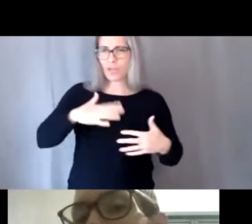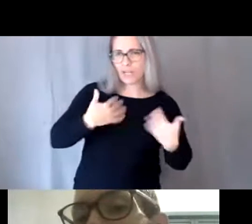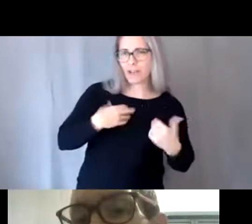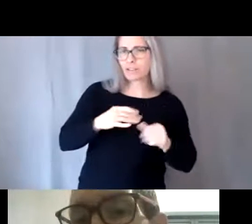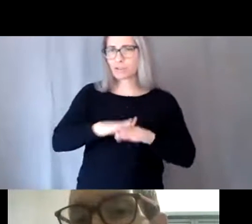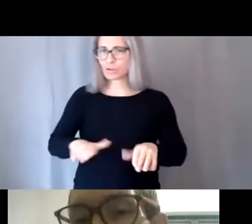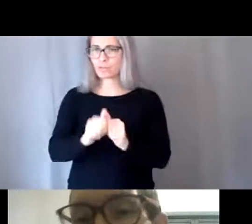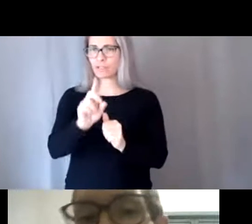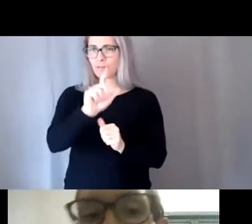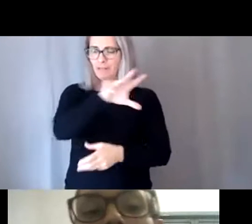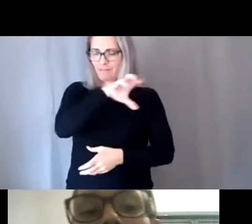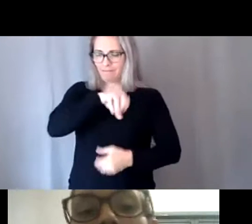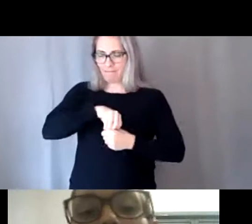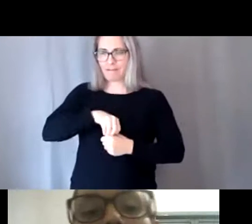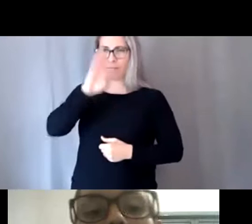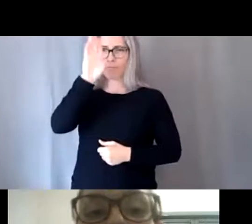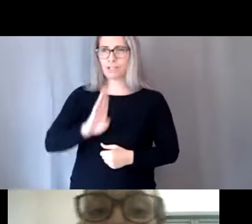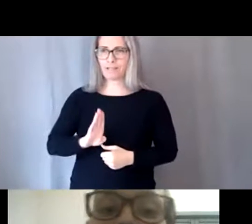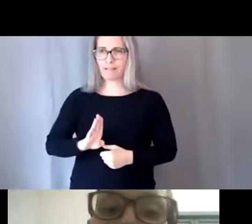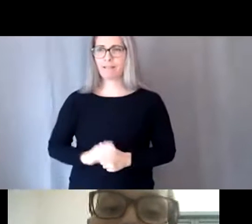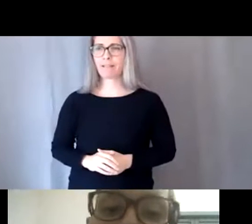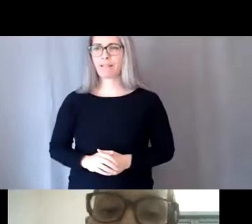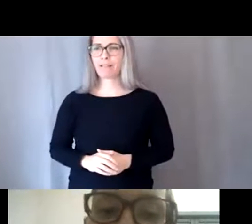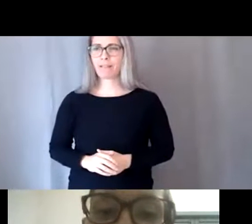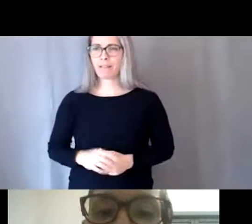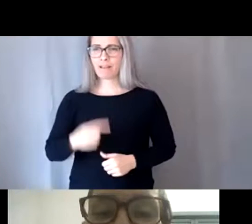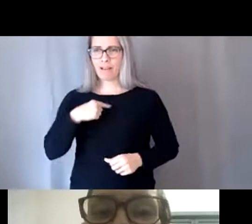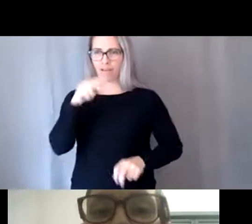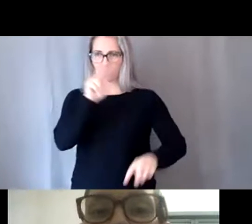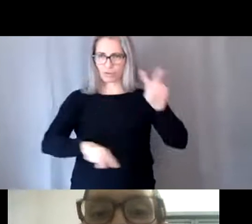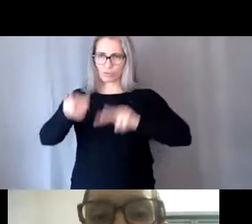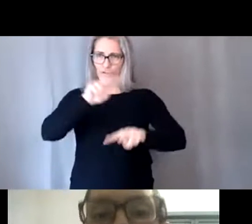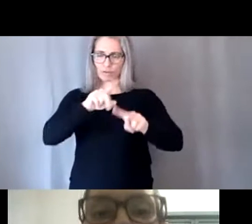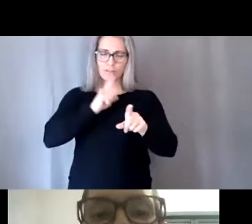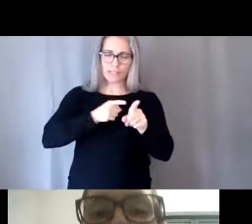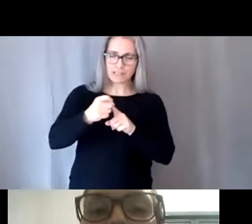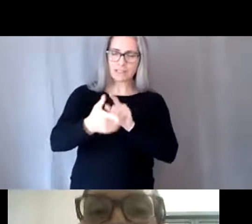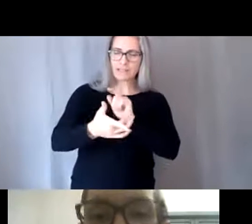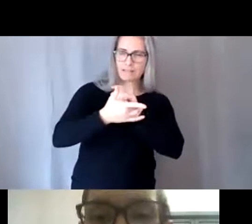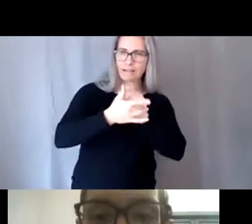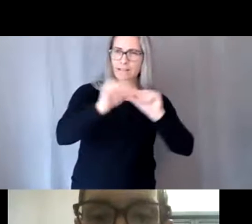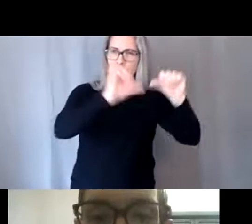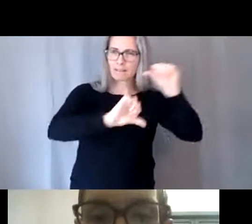functioning and human capacities to place in practice